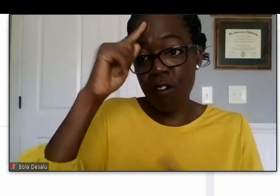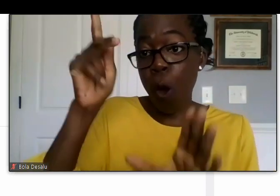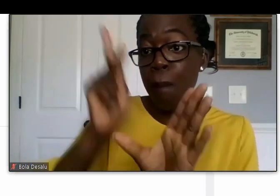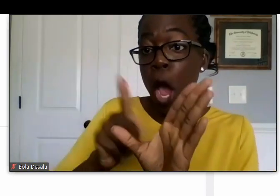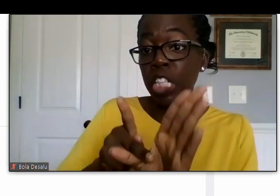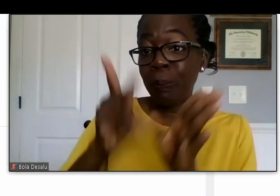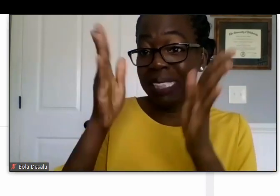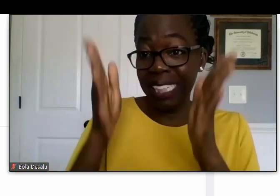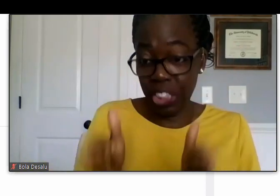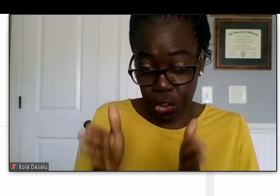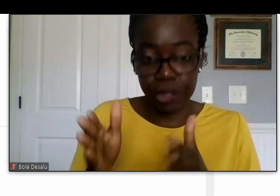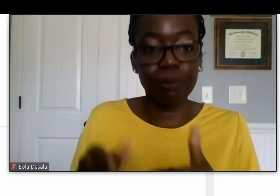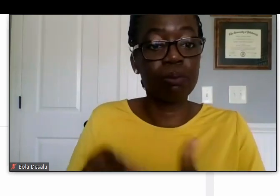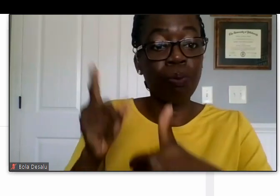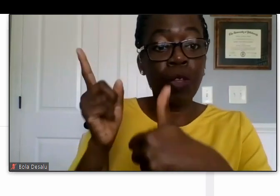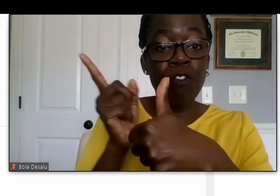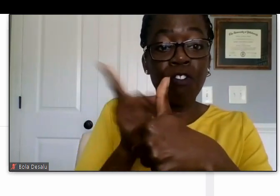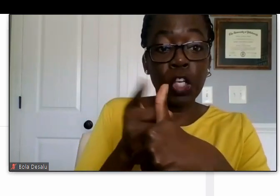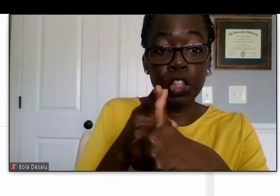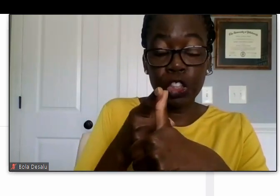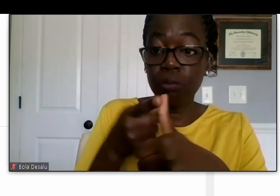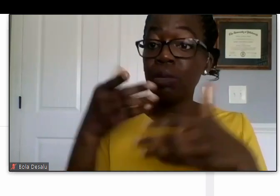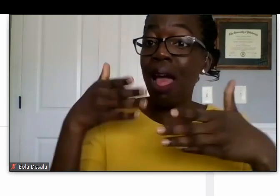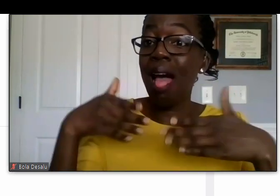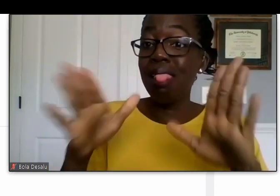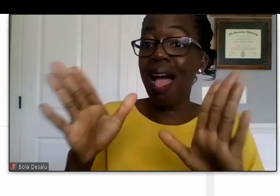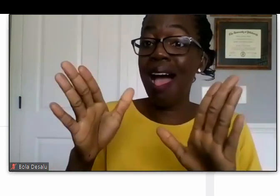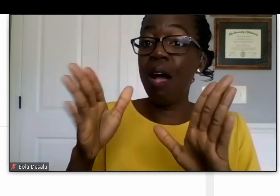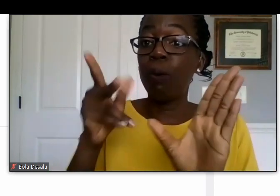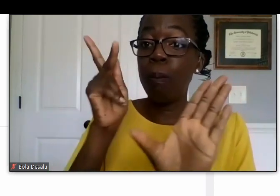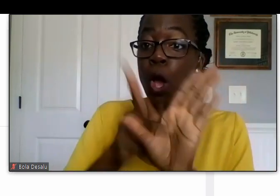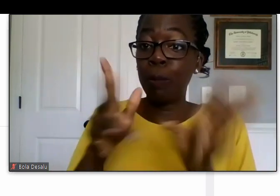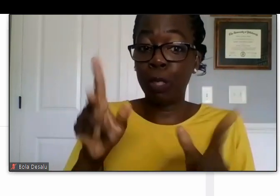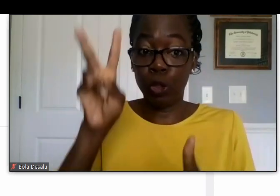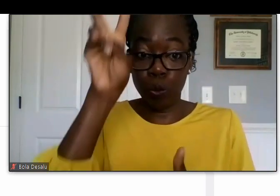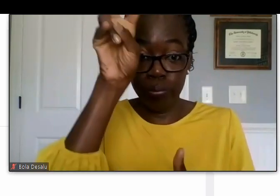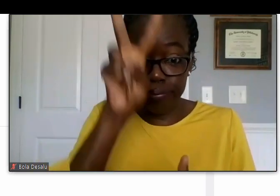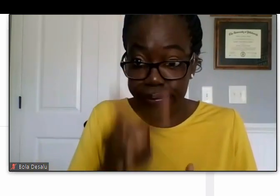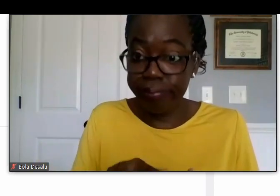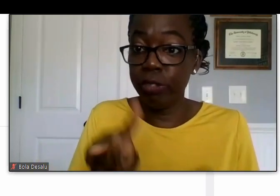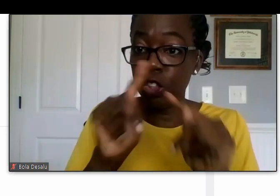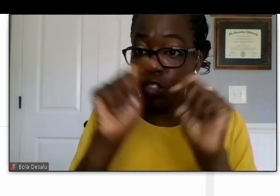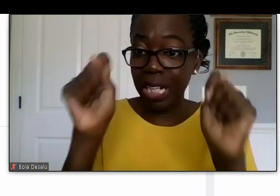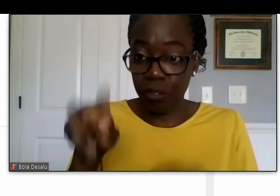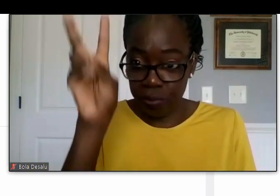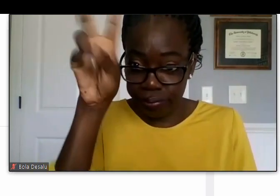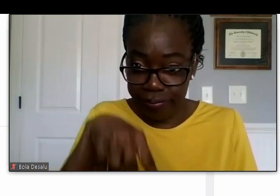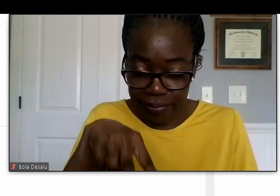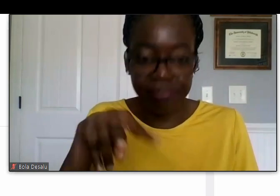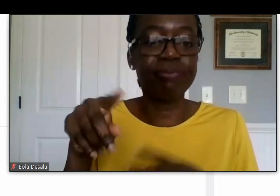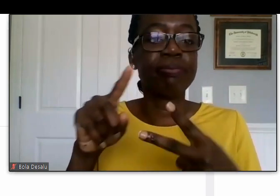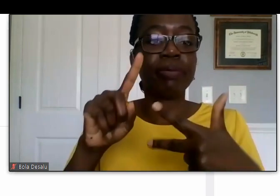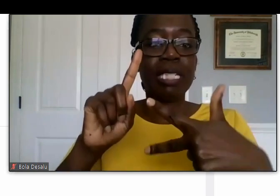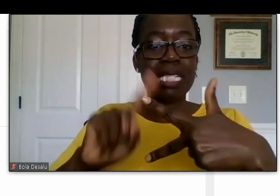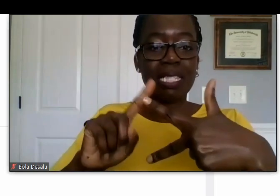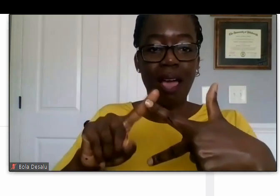The next one down here you have three options. The participant options. It says to allow participants to to view the transcript.